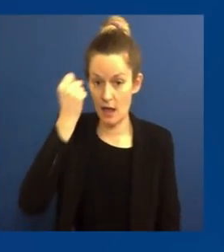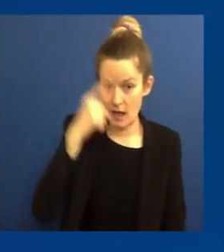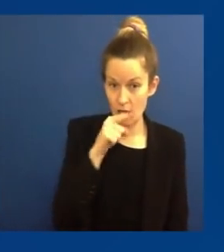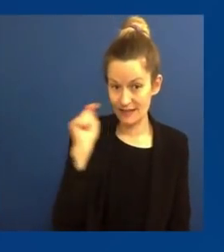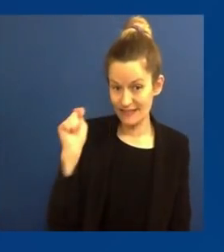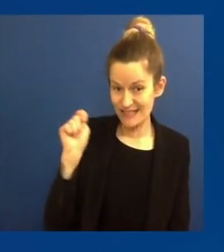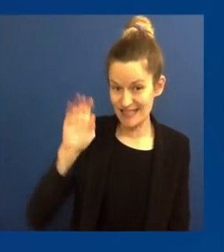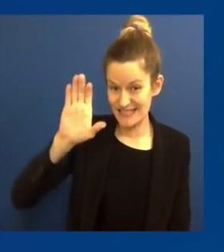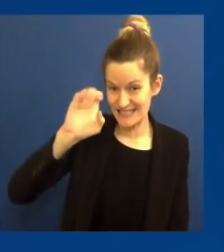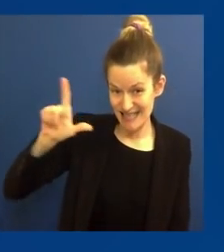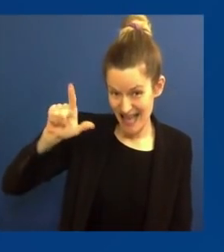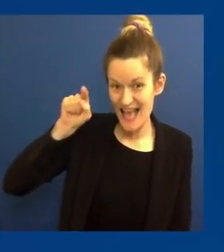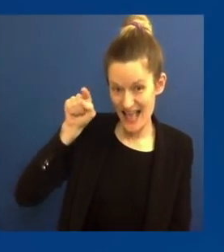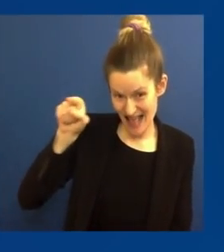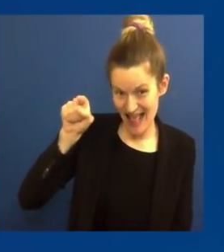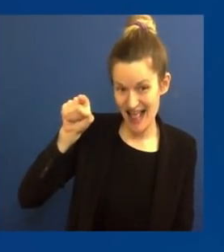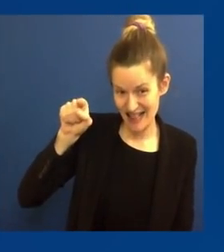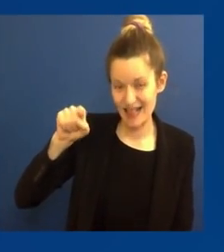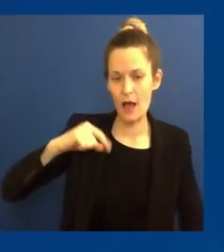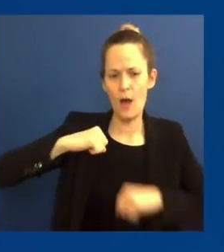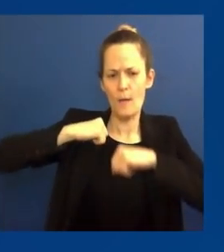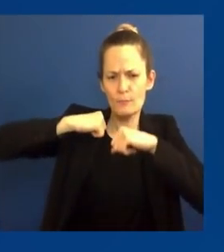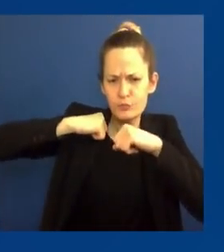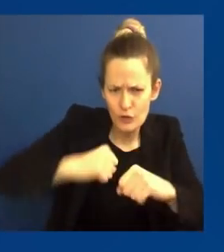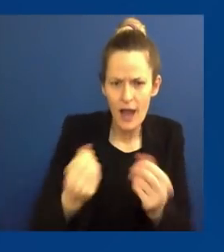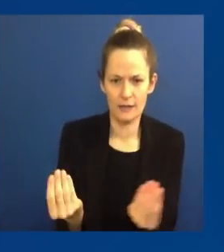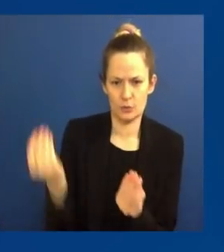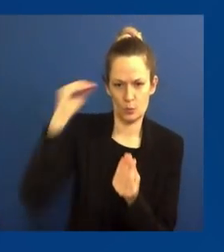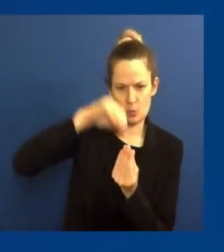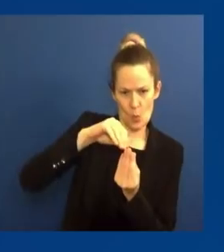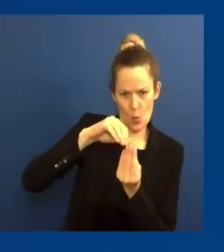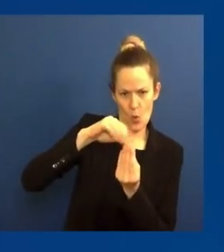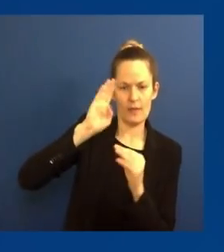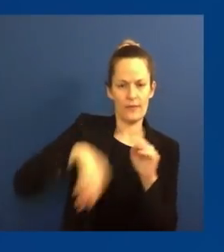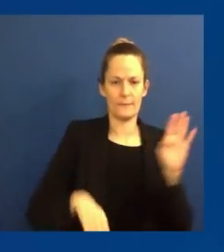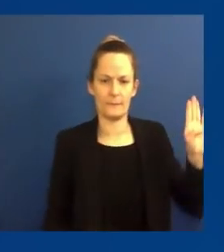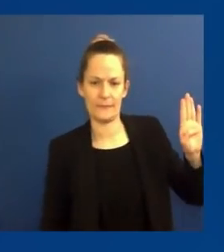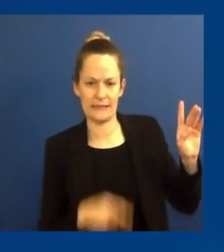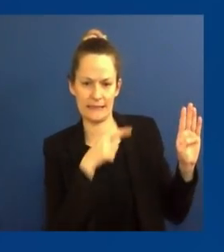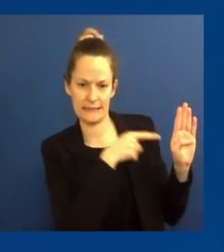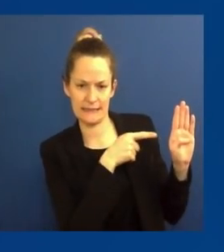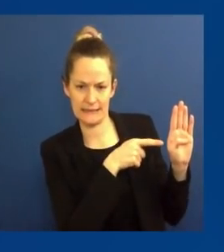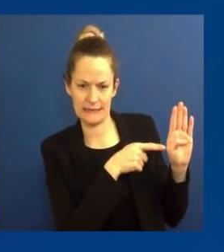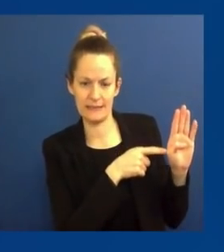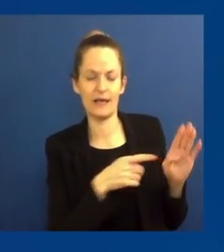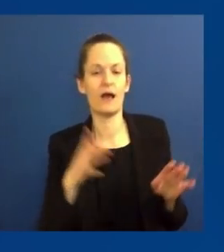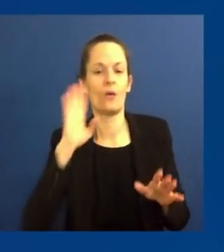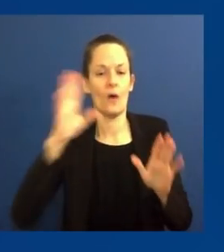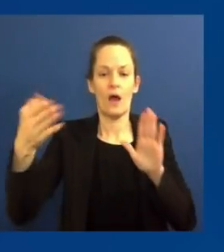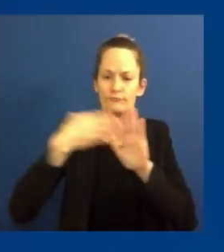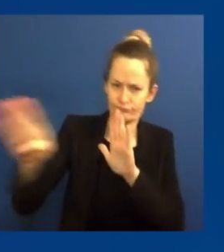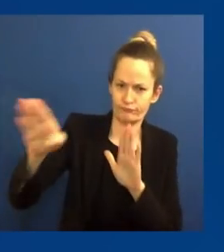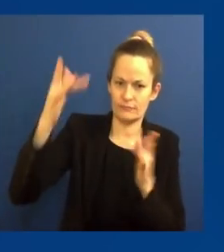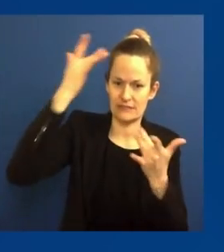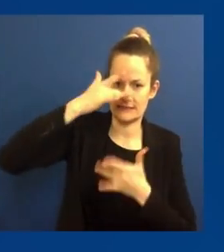protect more against progression of disease. Next slide. This slide actually tells you that.